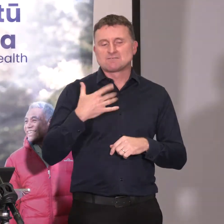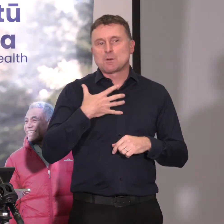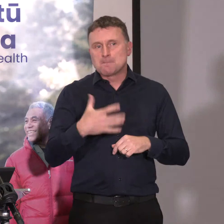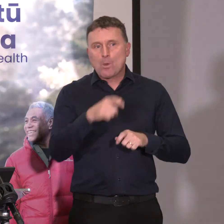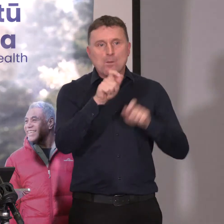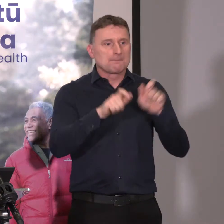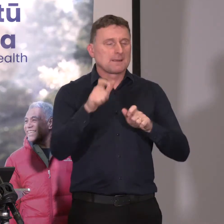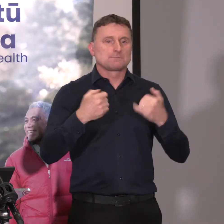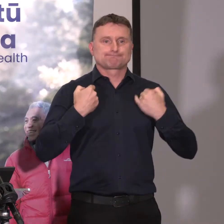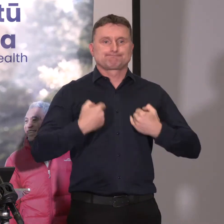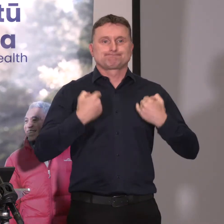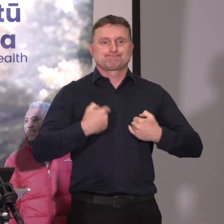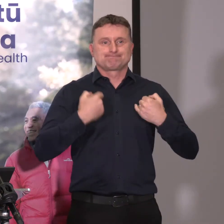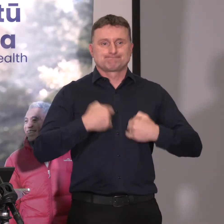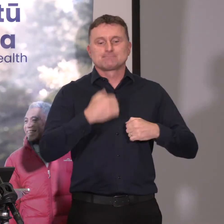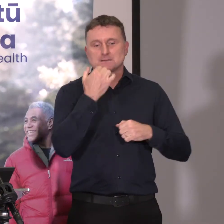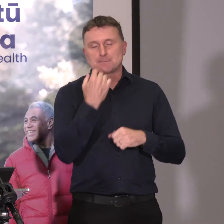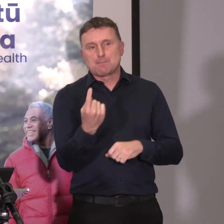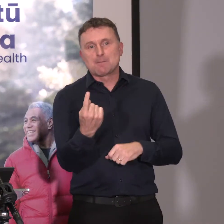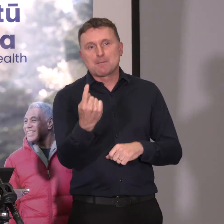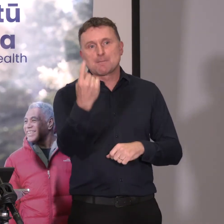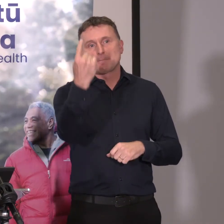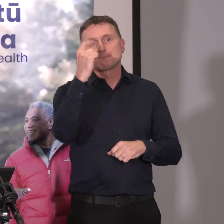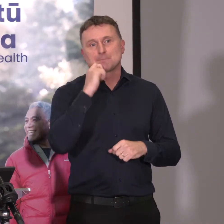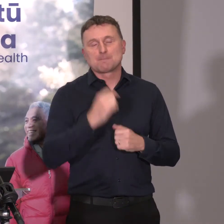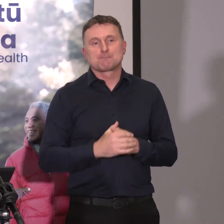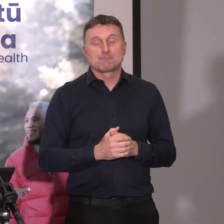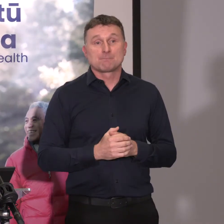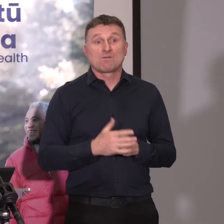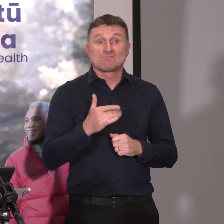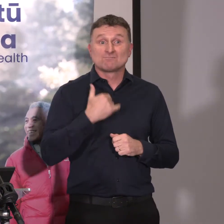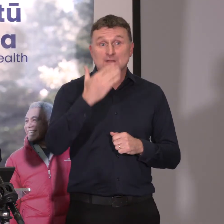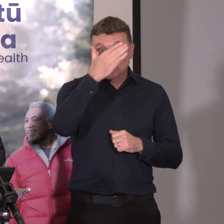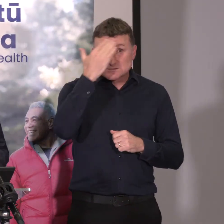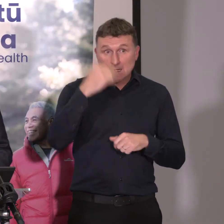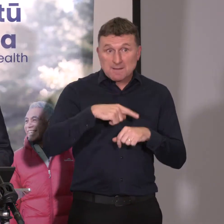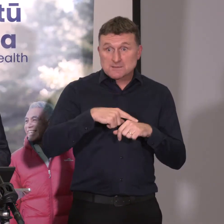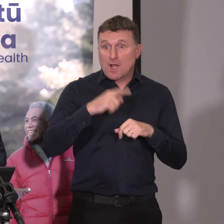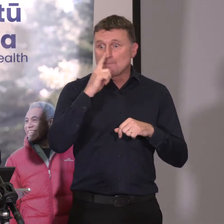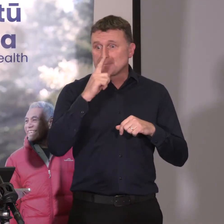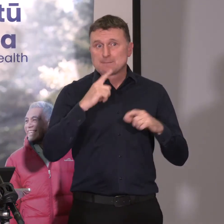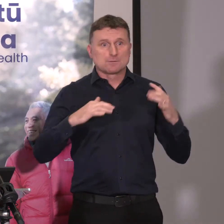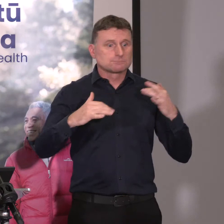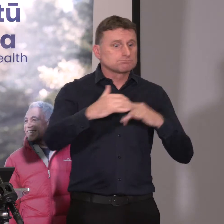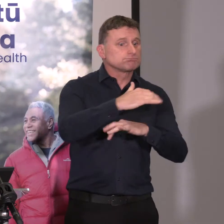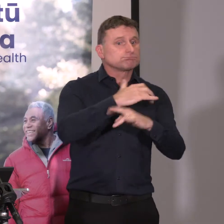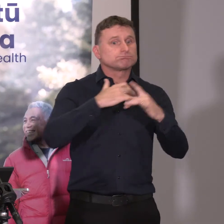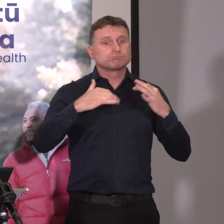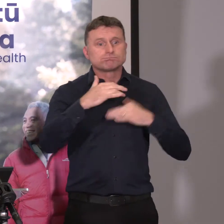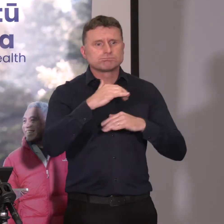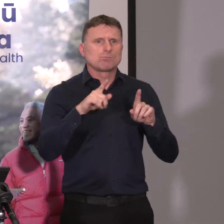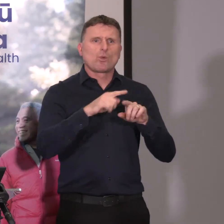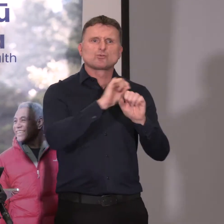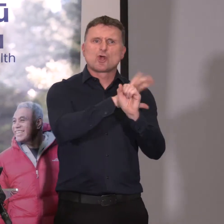signs of increasing again. The takeaway is really that the outlook for summer, with more people travelling and with the